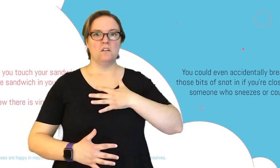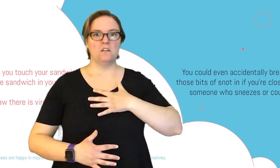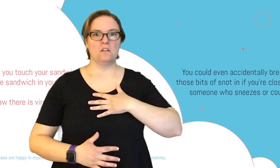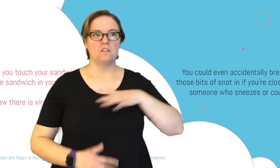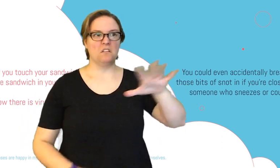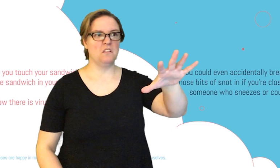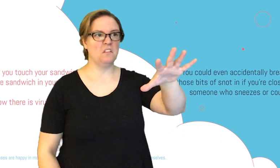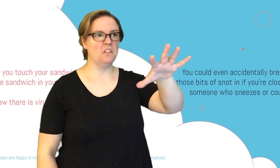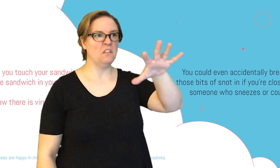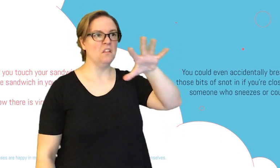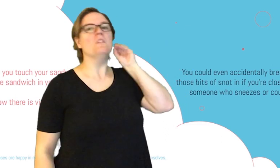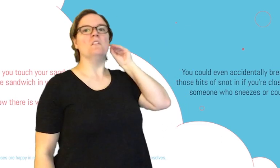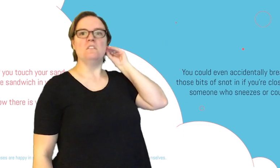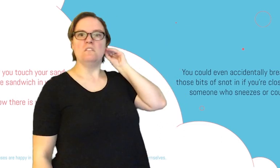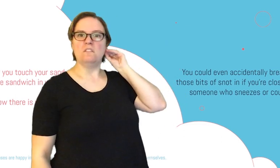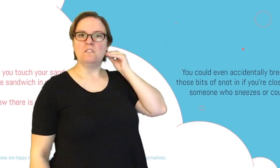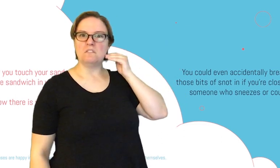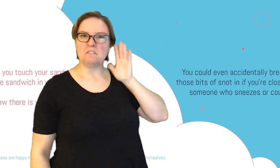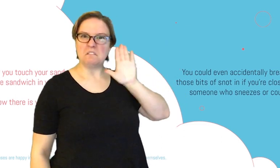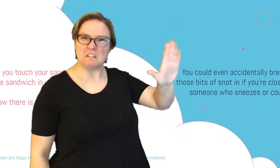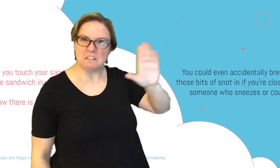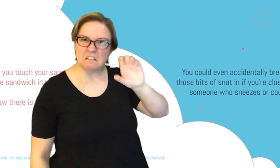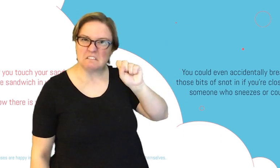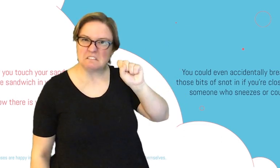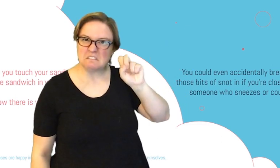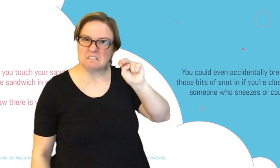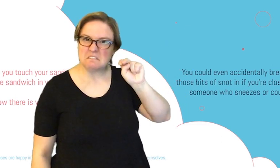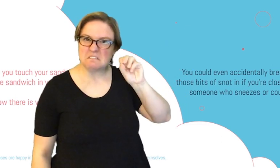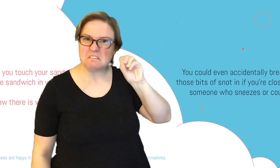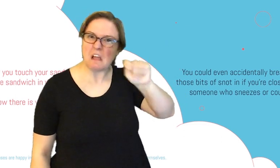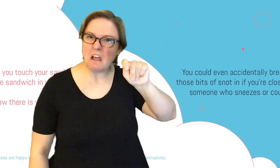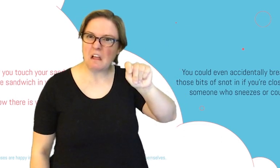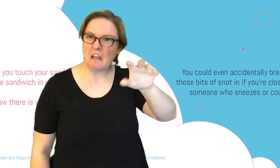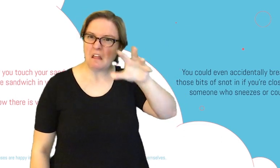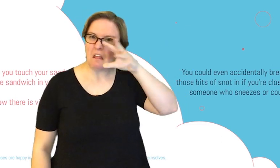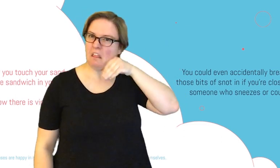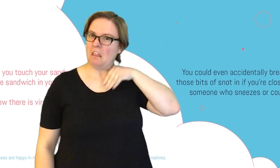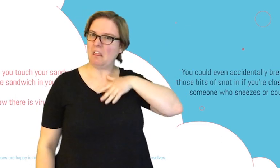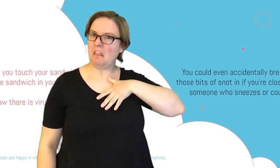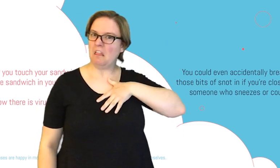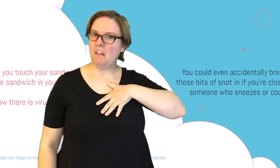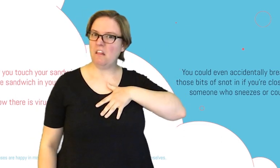in if you're too close to someone who sneezes or coughs.